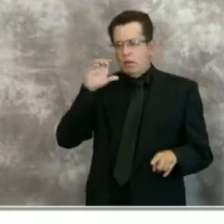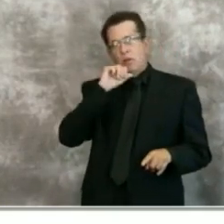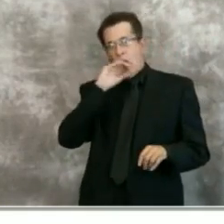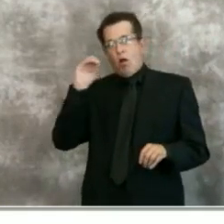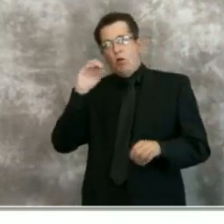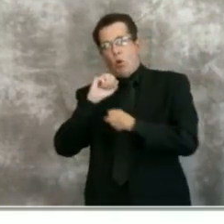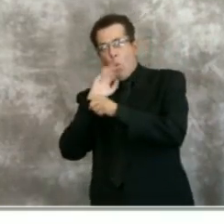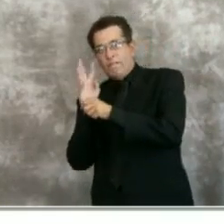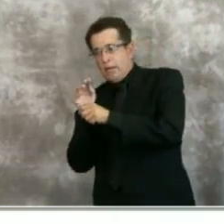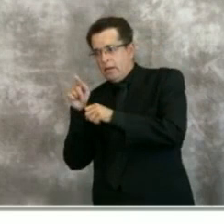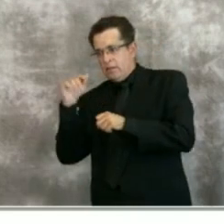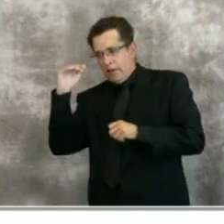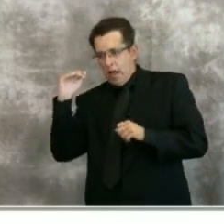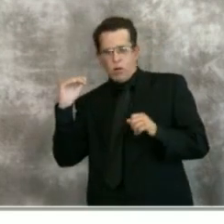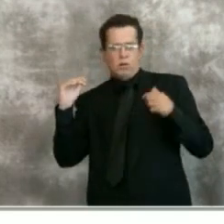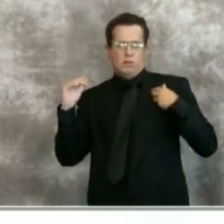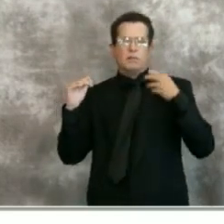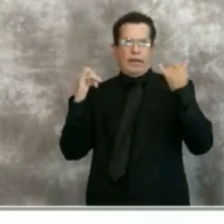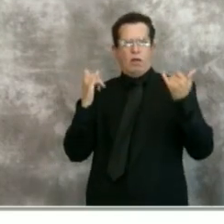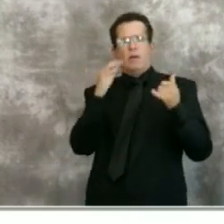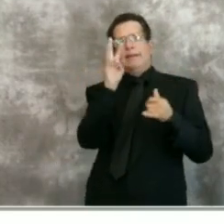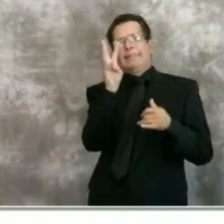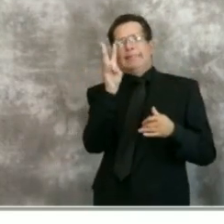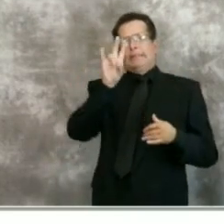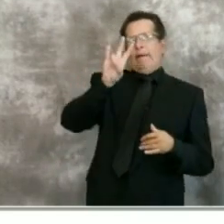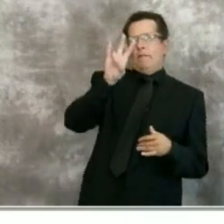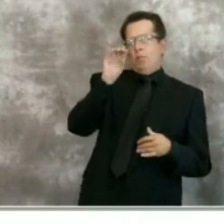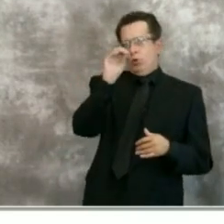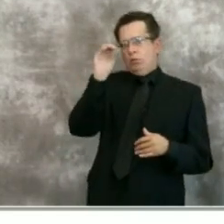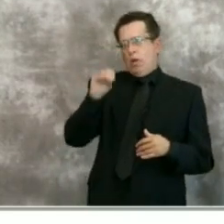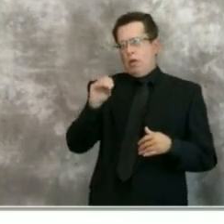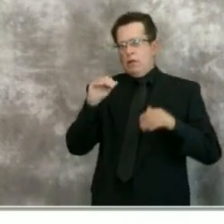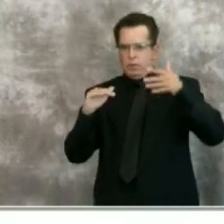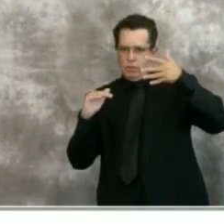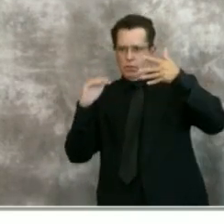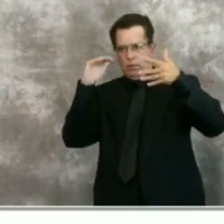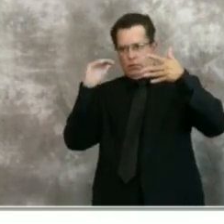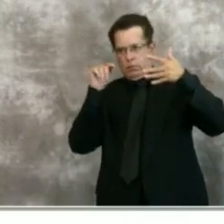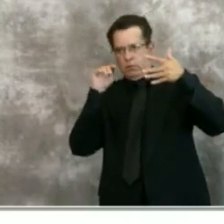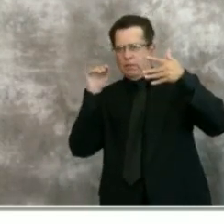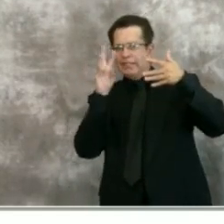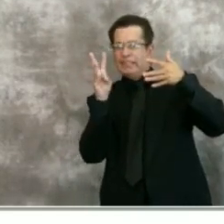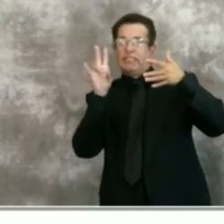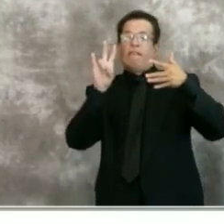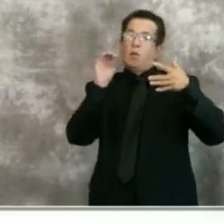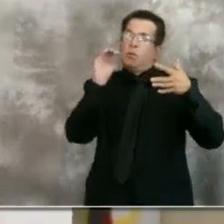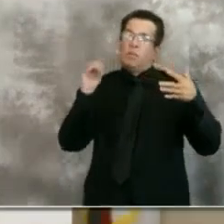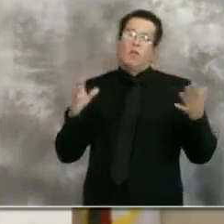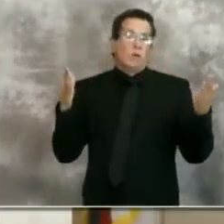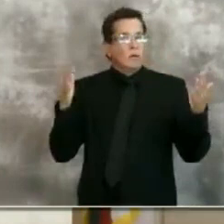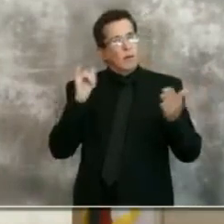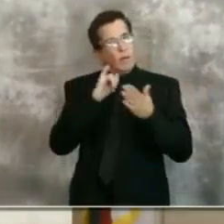NEXT CHART IS BASICALLY IDENTICAL TO WHERE IT WAS YESTERDAY, NON COVID COME DOWN A LITTLE BIT SO WE'RE SITTING